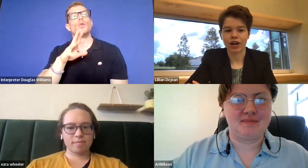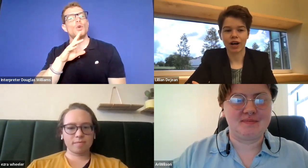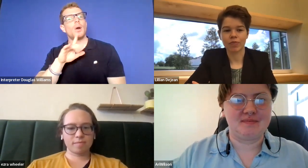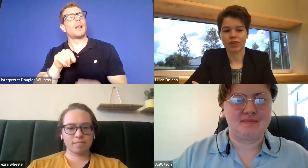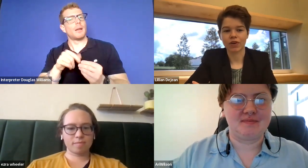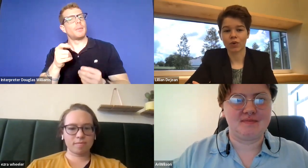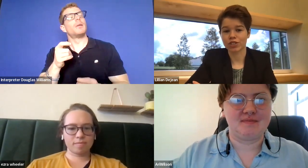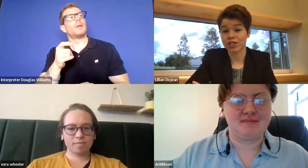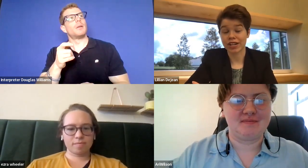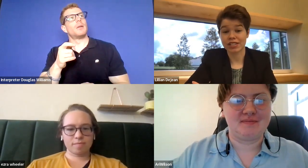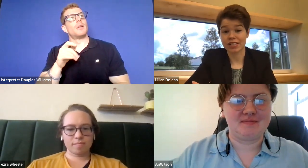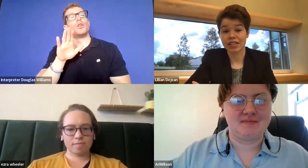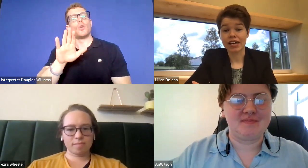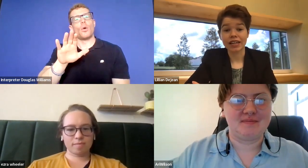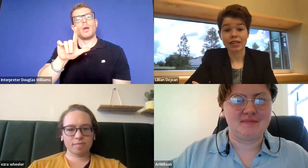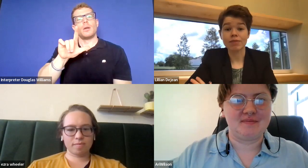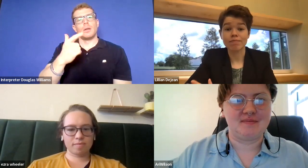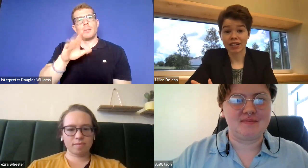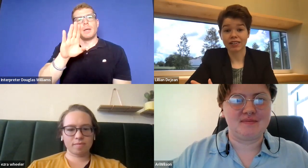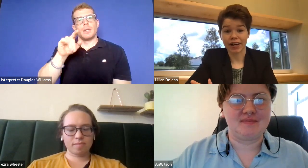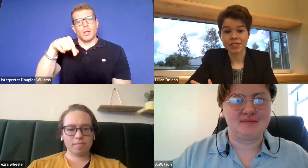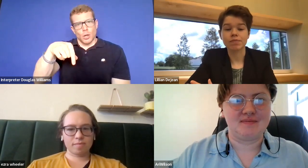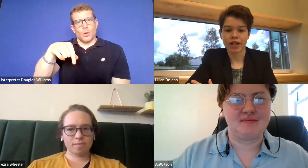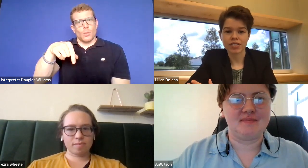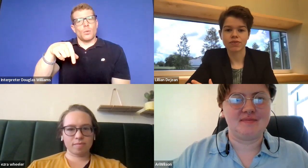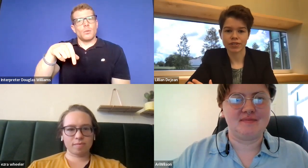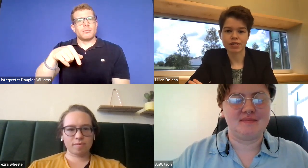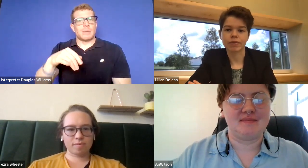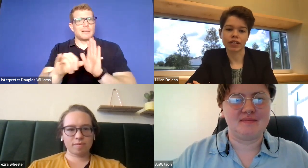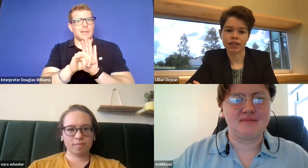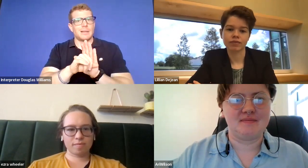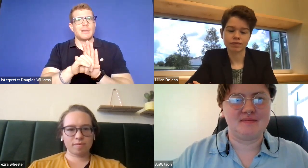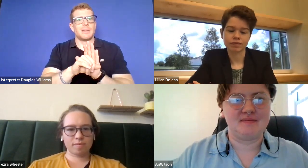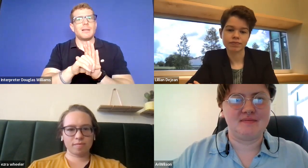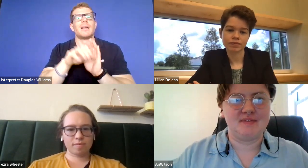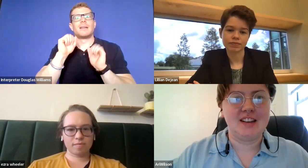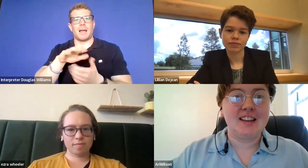Or gender identity can be medicalized because of your disability.